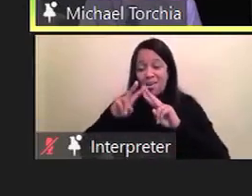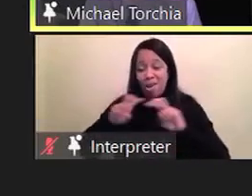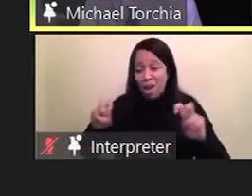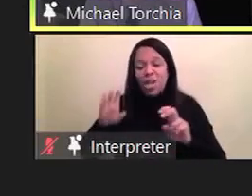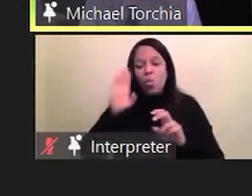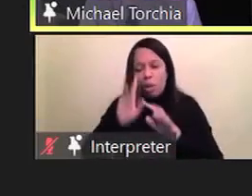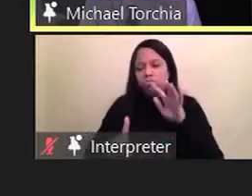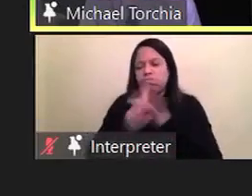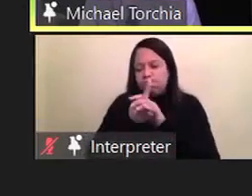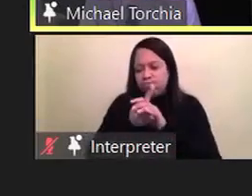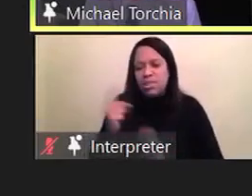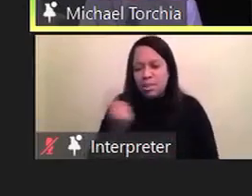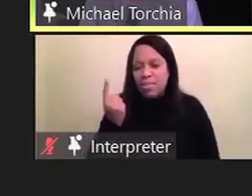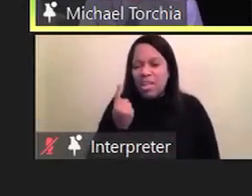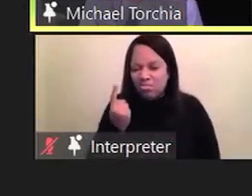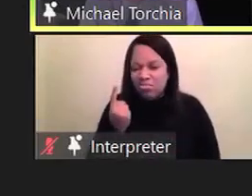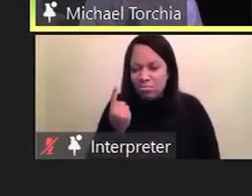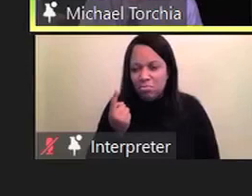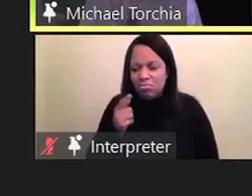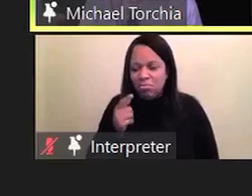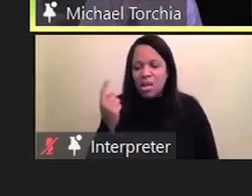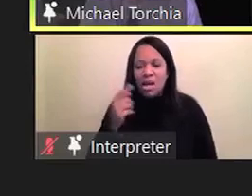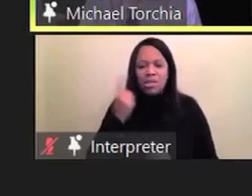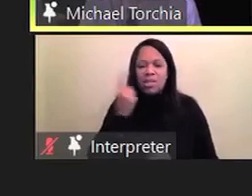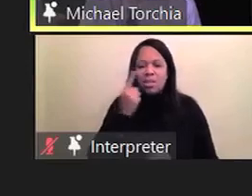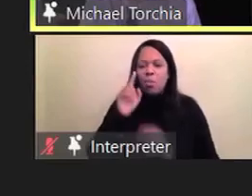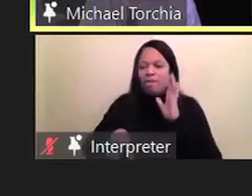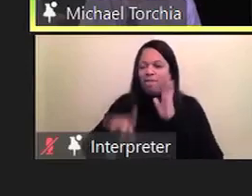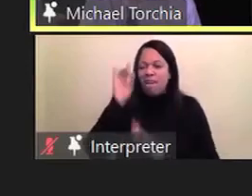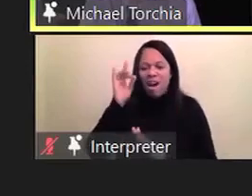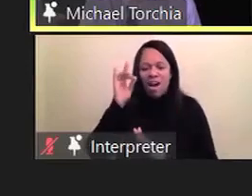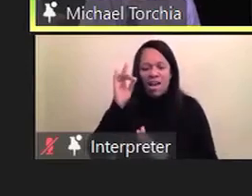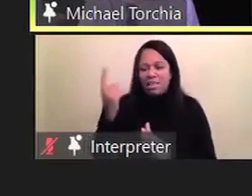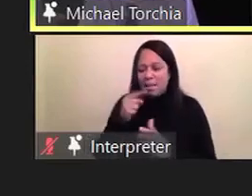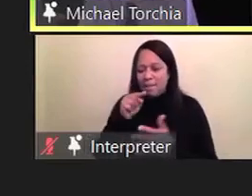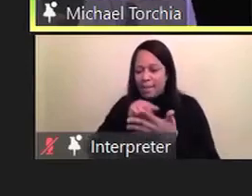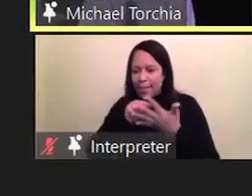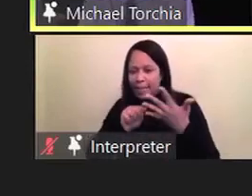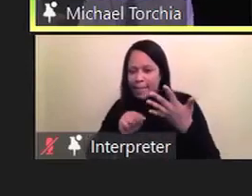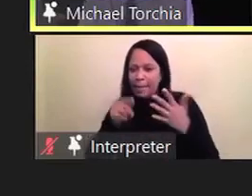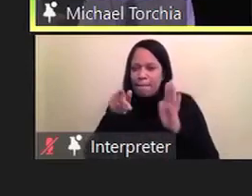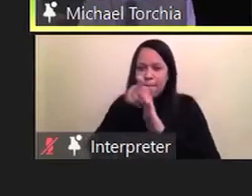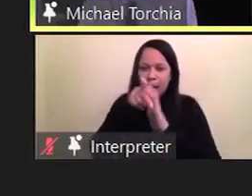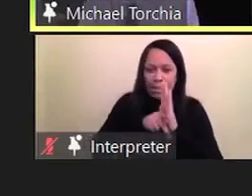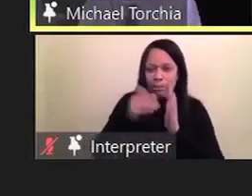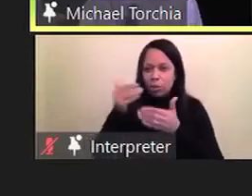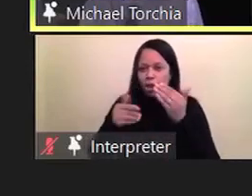Somebody will find something that you could tighten up or some policy or procedure that you didn't know.